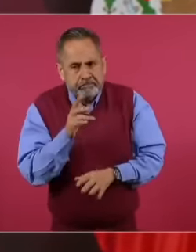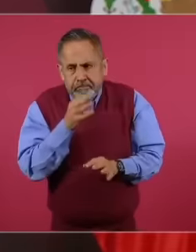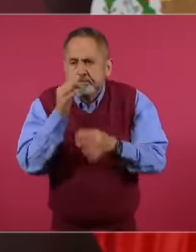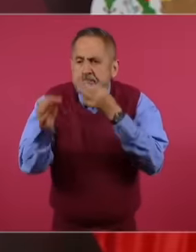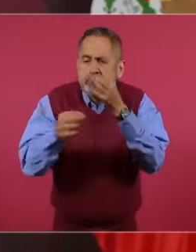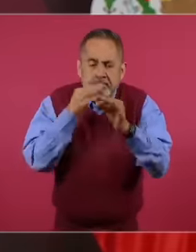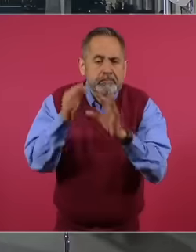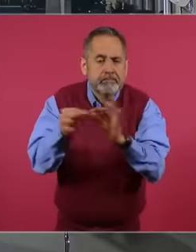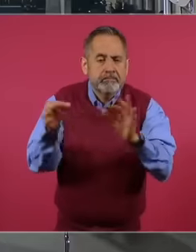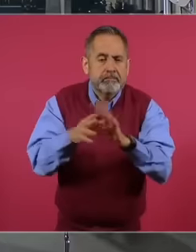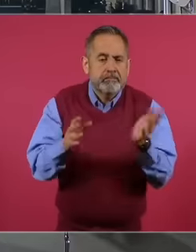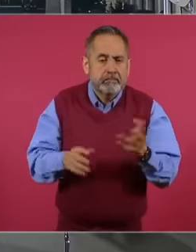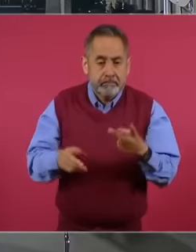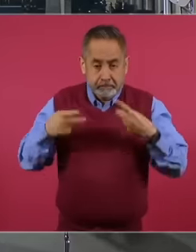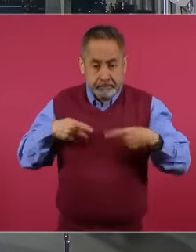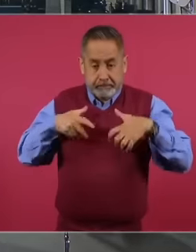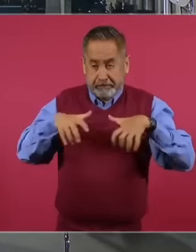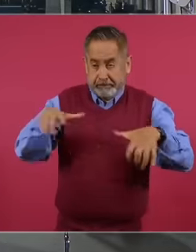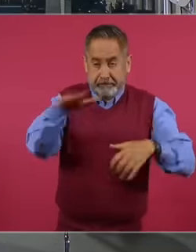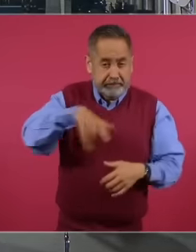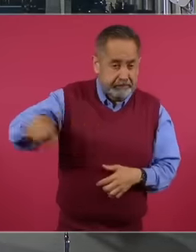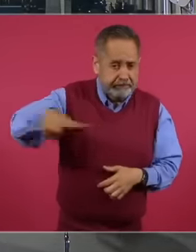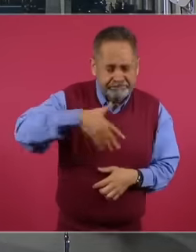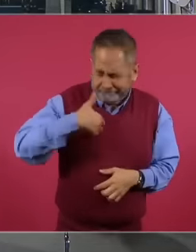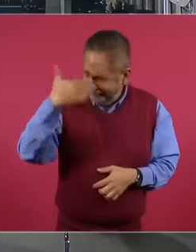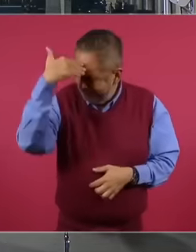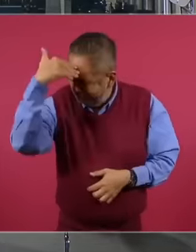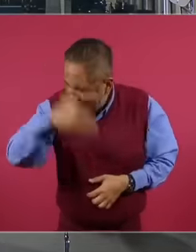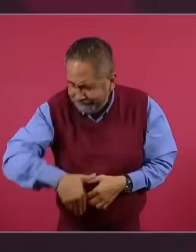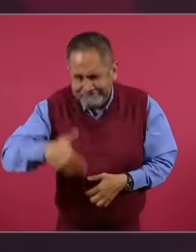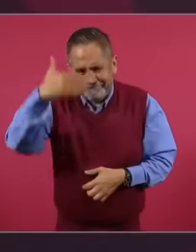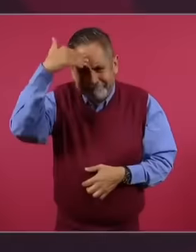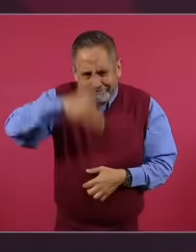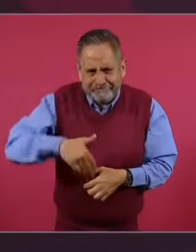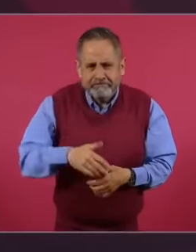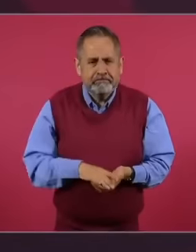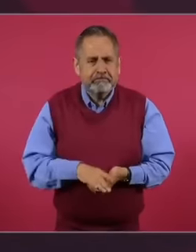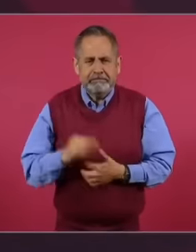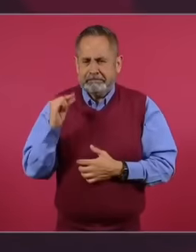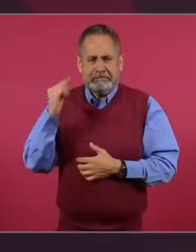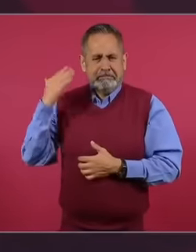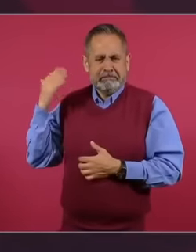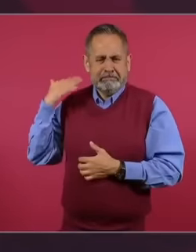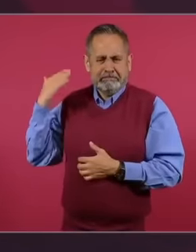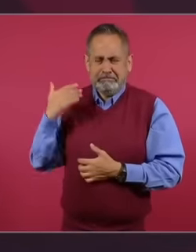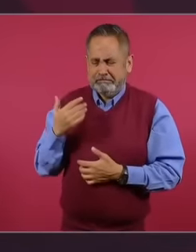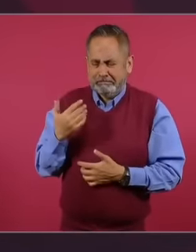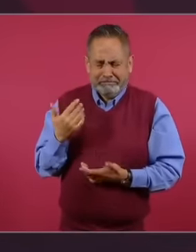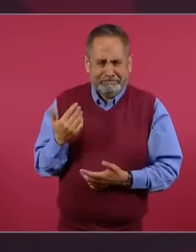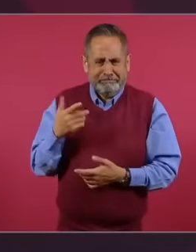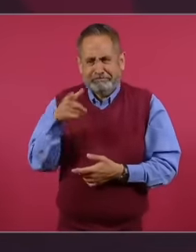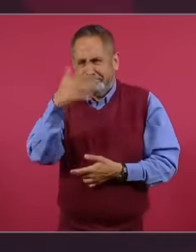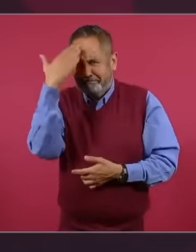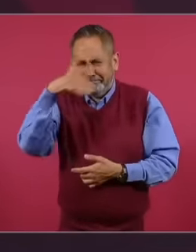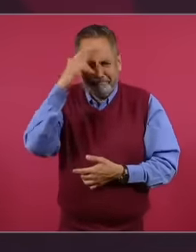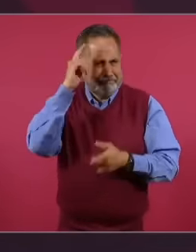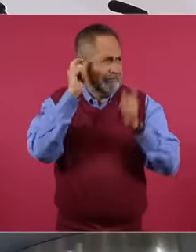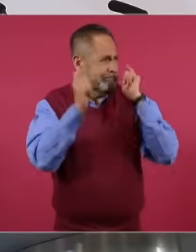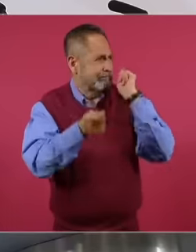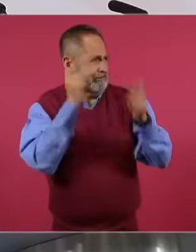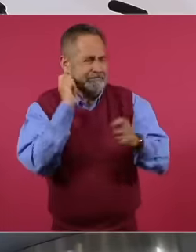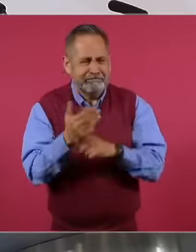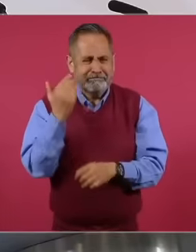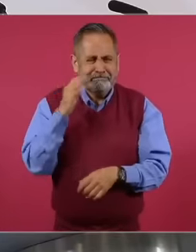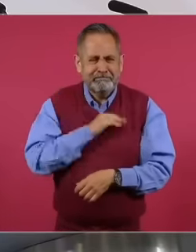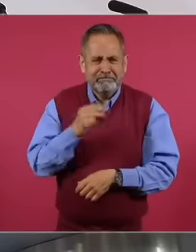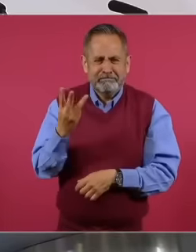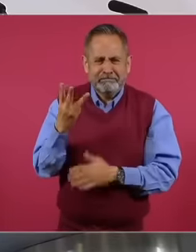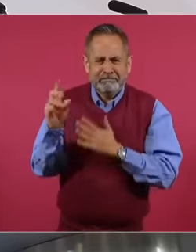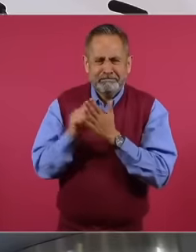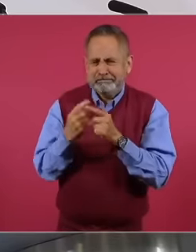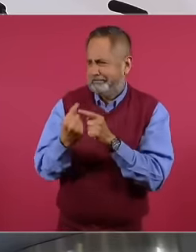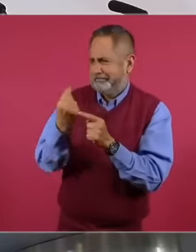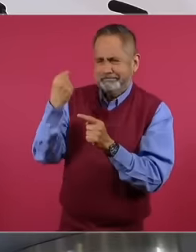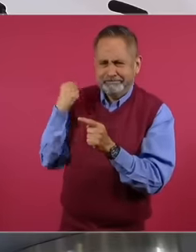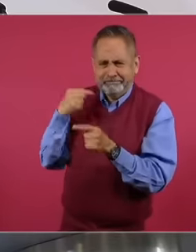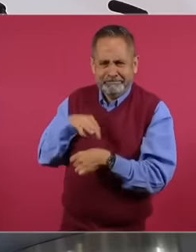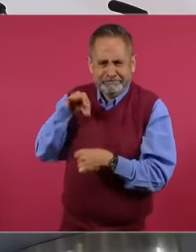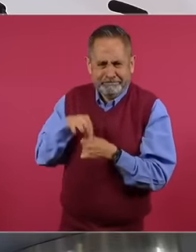a very conscious people. just demonstrated about 3 months ago